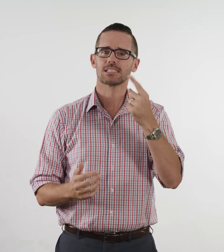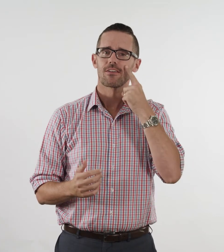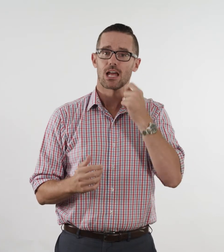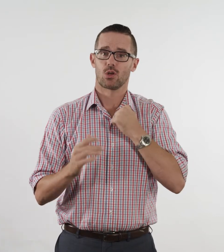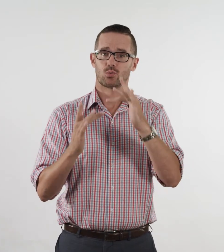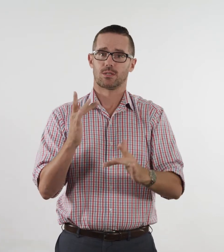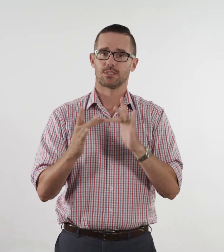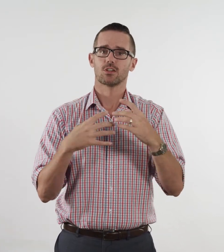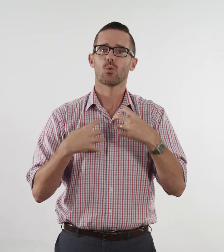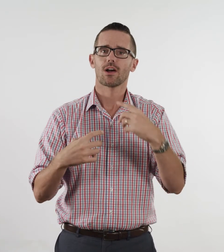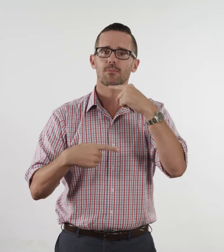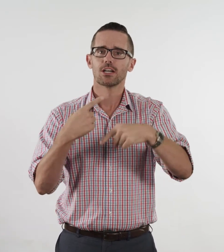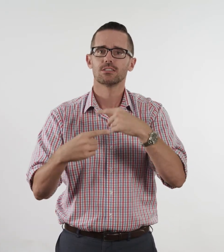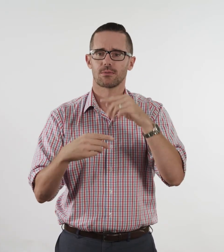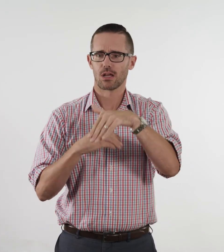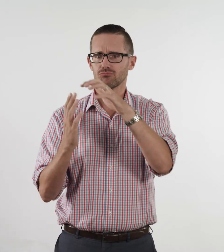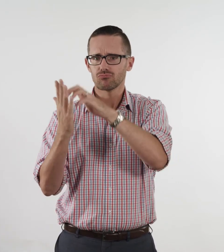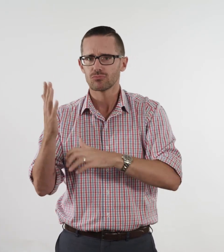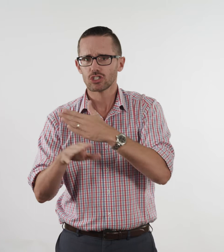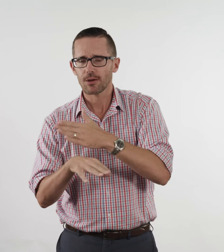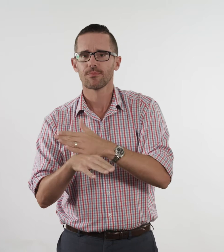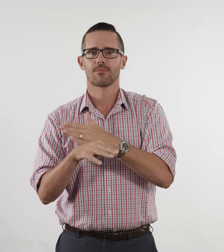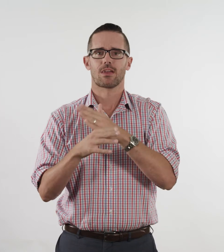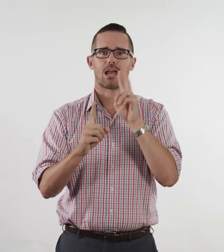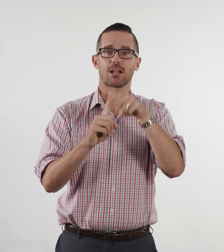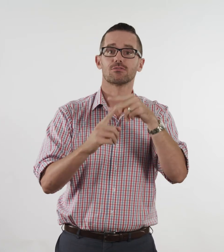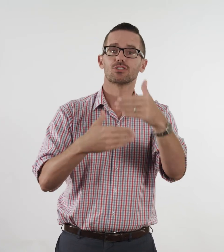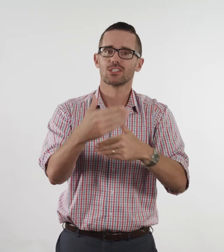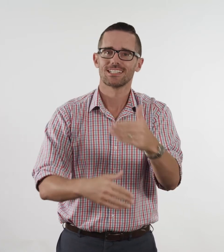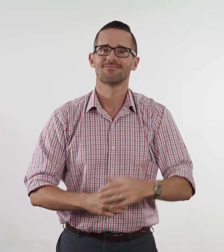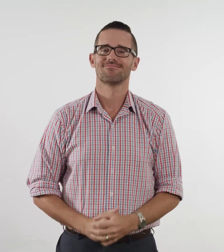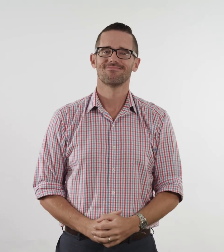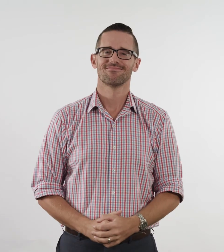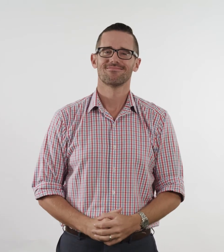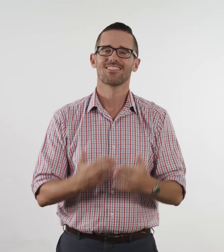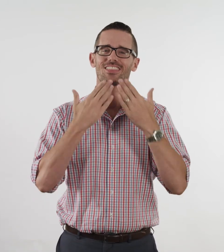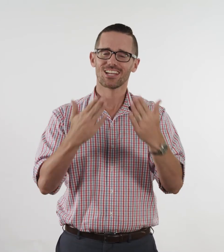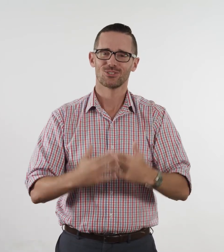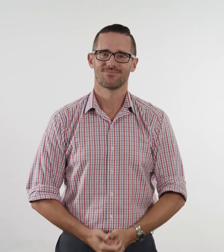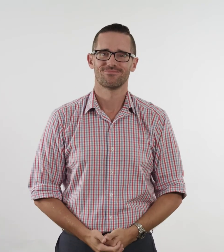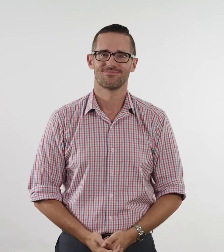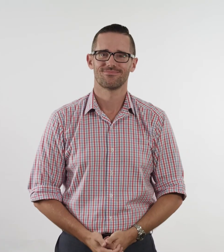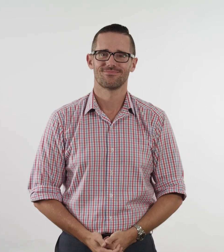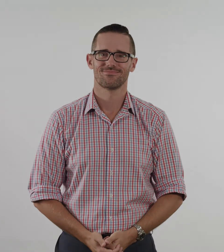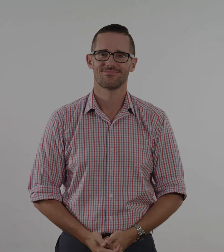Please check our website for further details about the application process. Thank you.